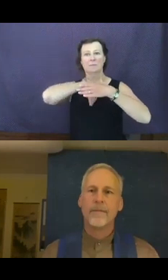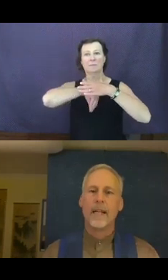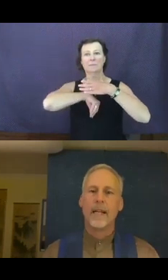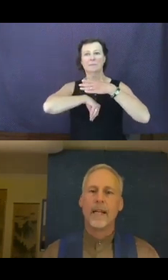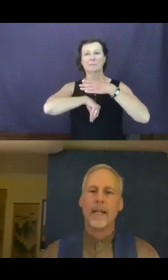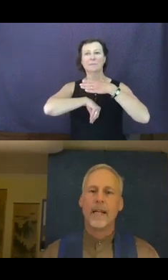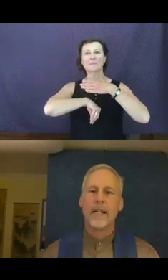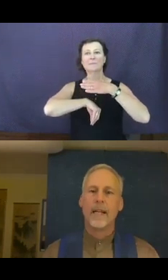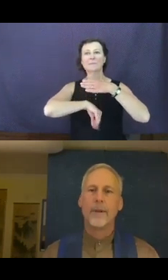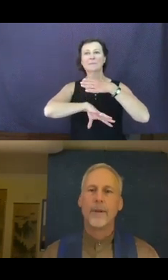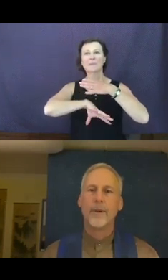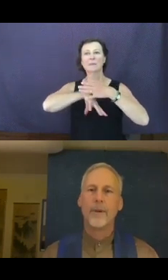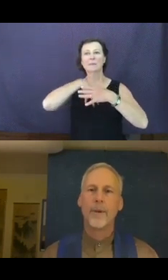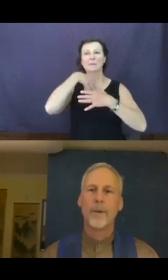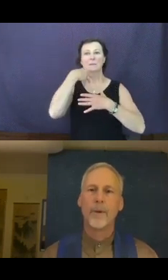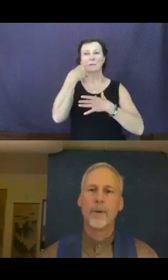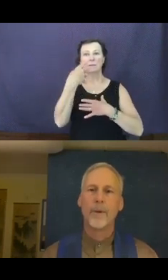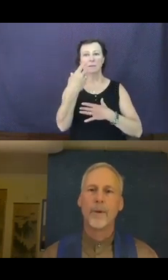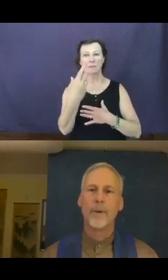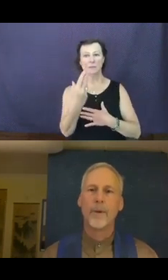and out....